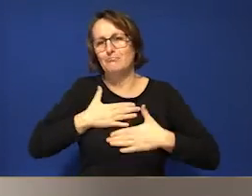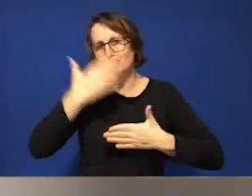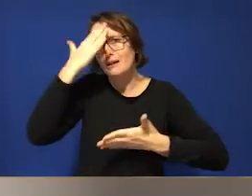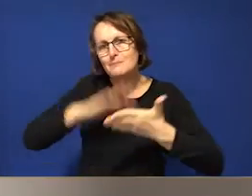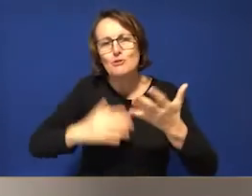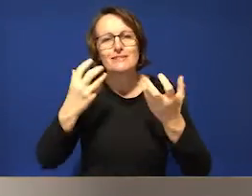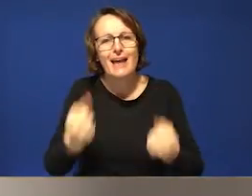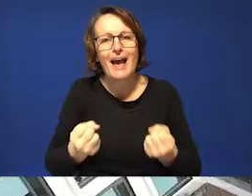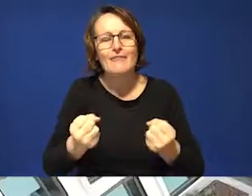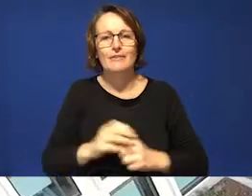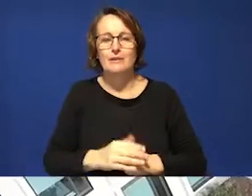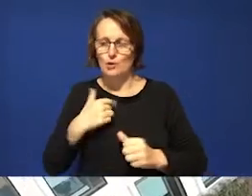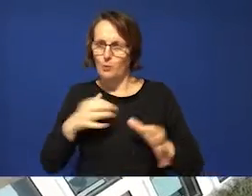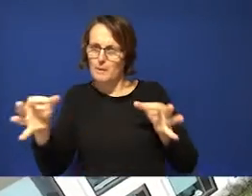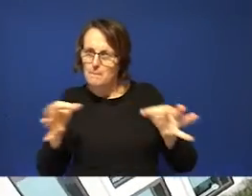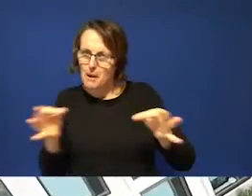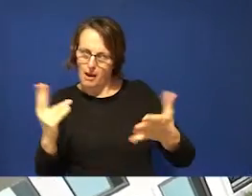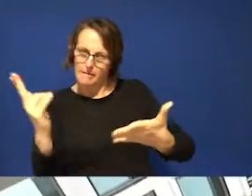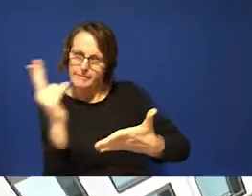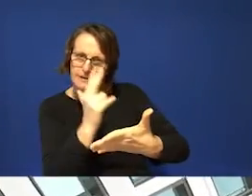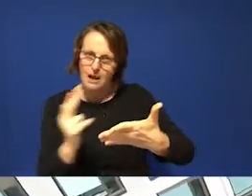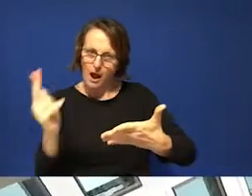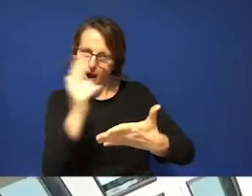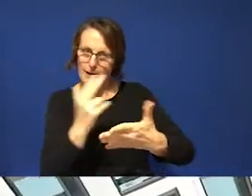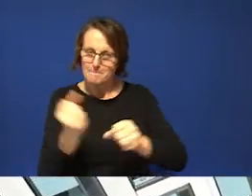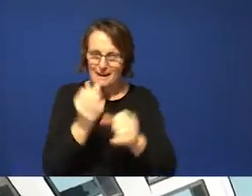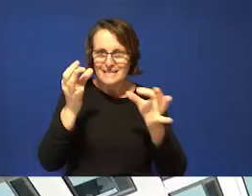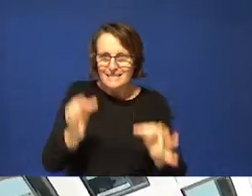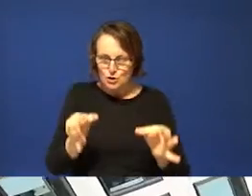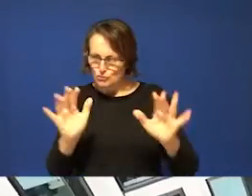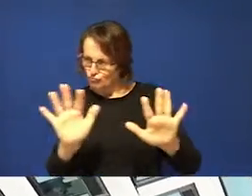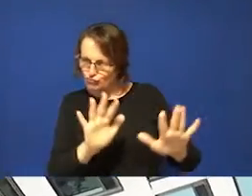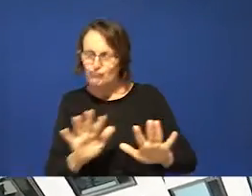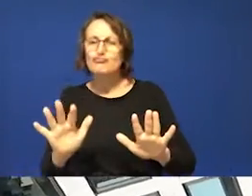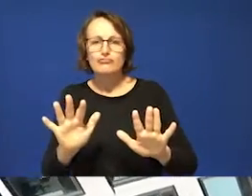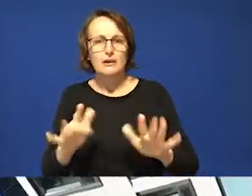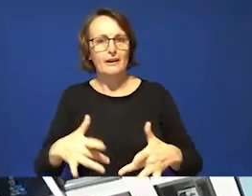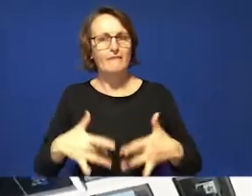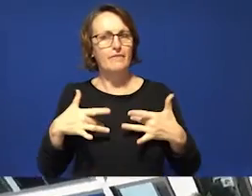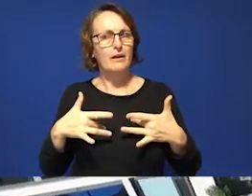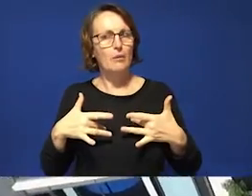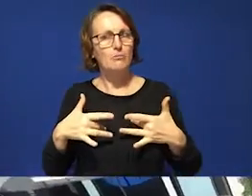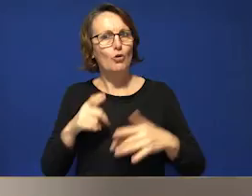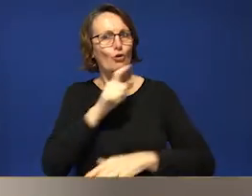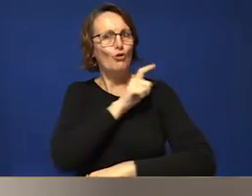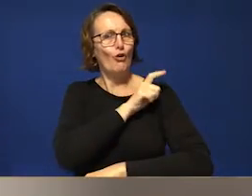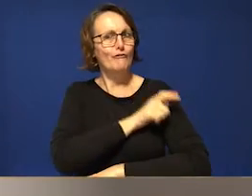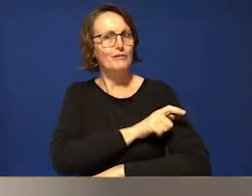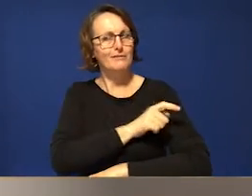ultimately go, then when you cross those little decision-making journeys, then you feel confident